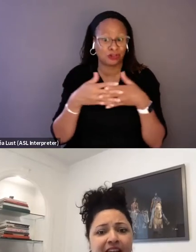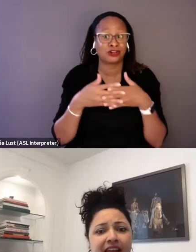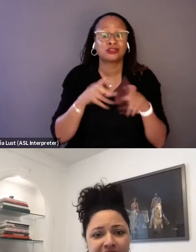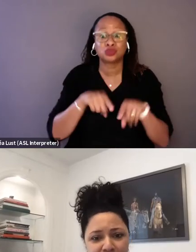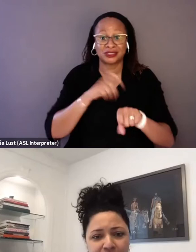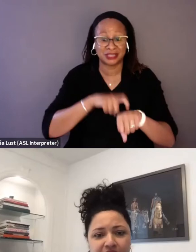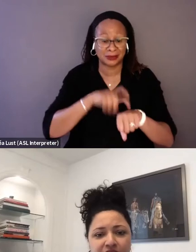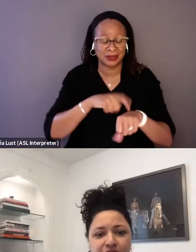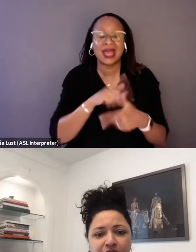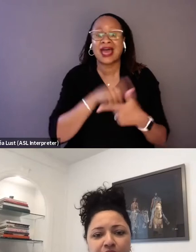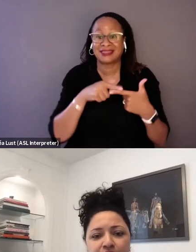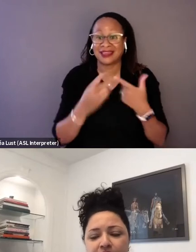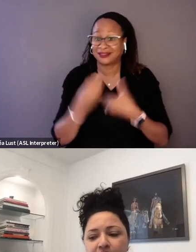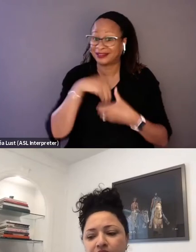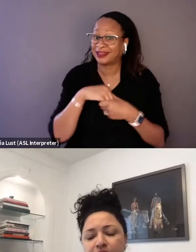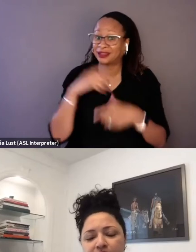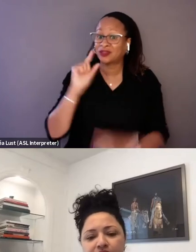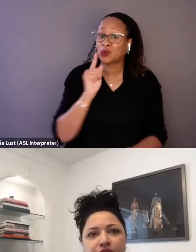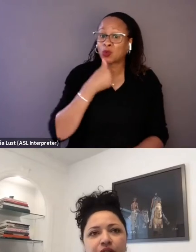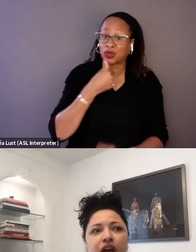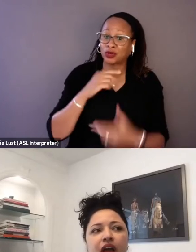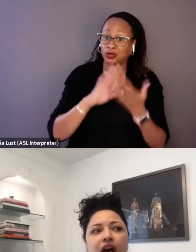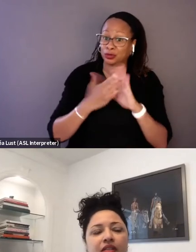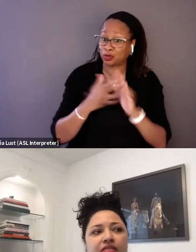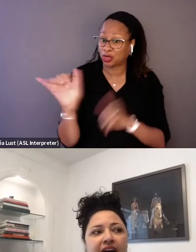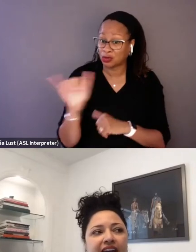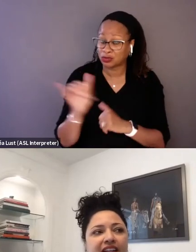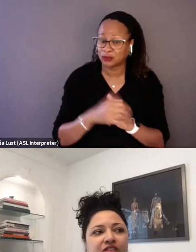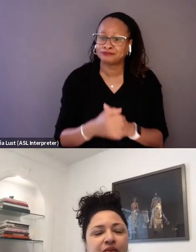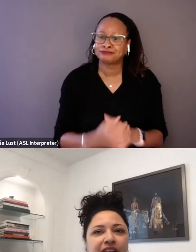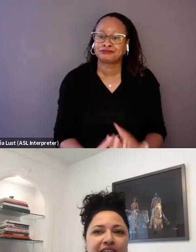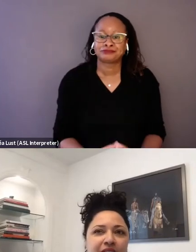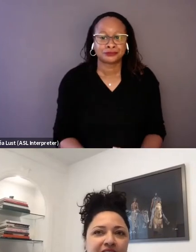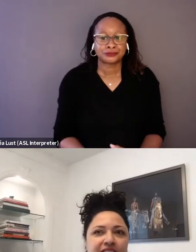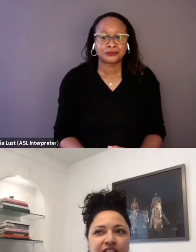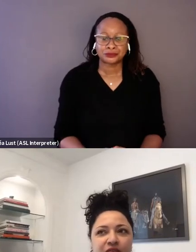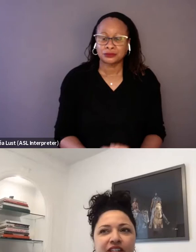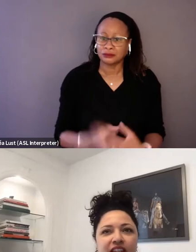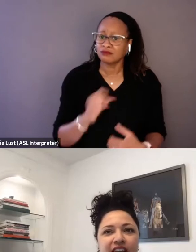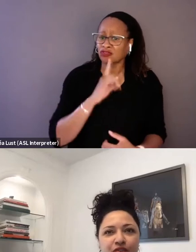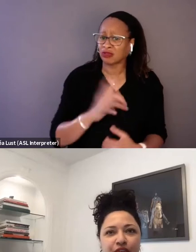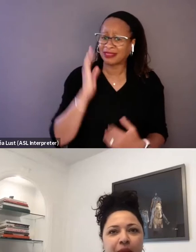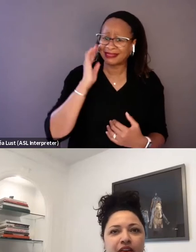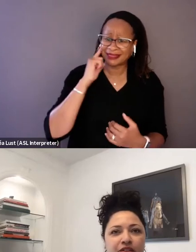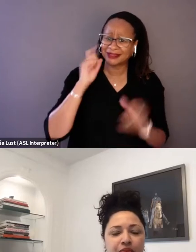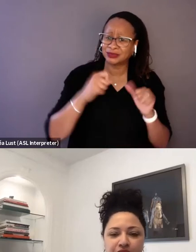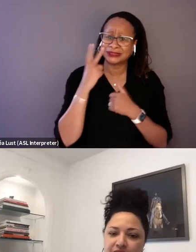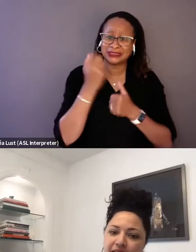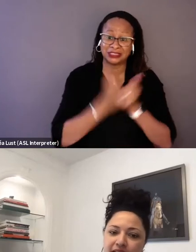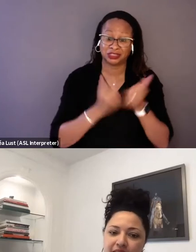and then within, you know the queer community. So I really think that you can see each filmmaker's personality